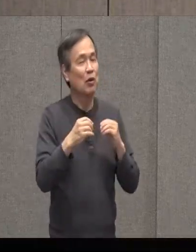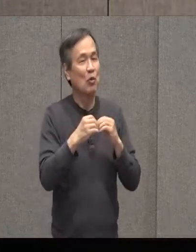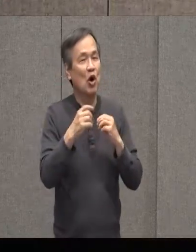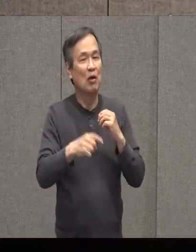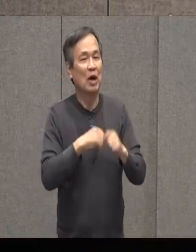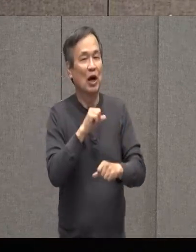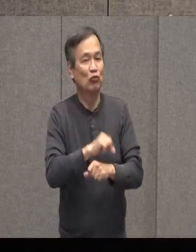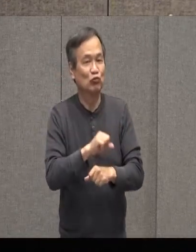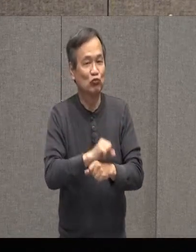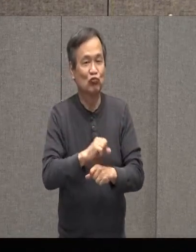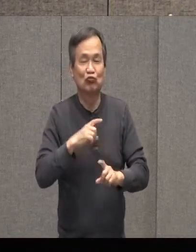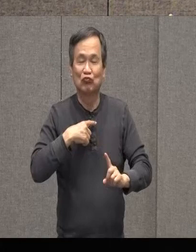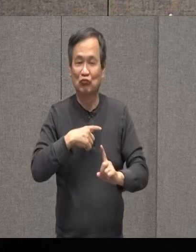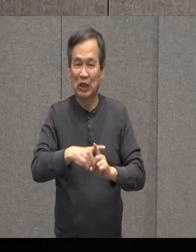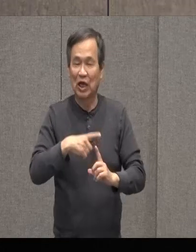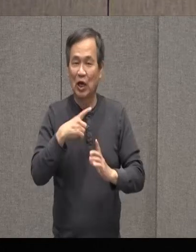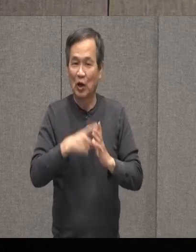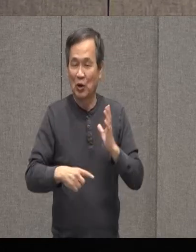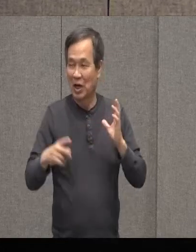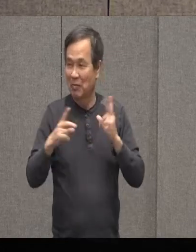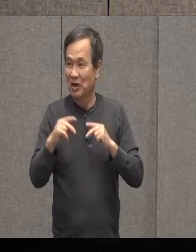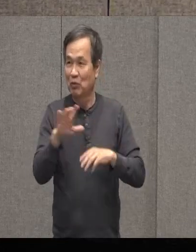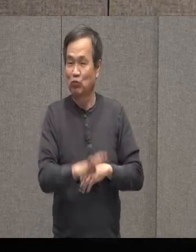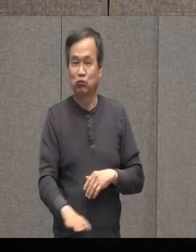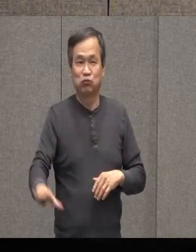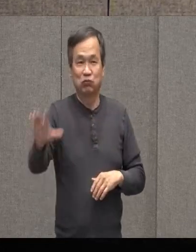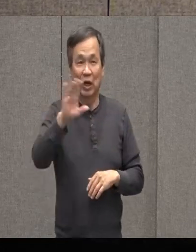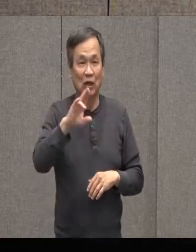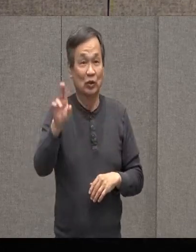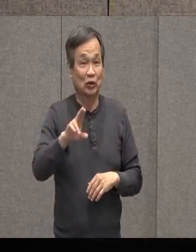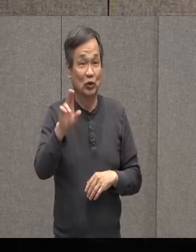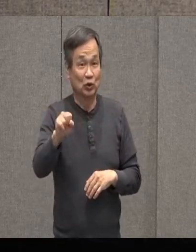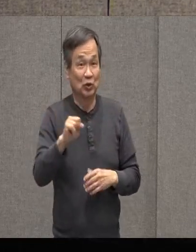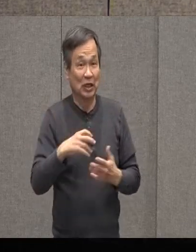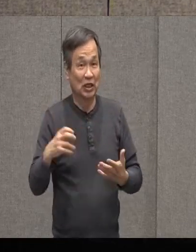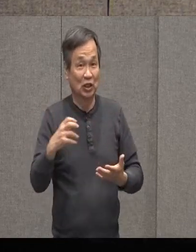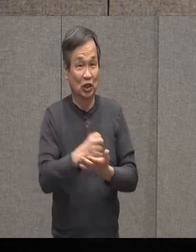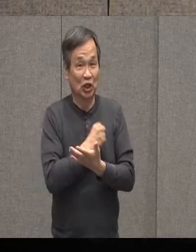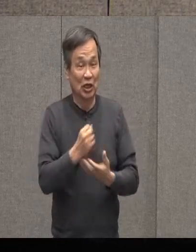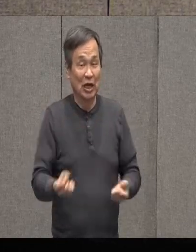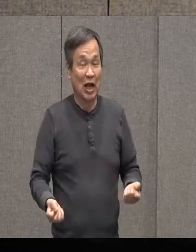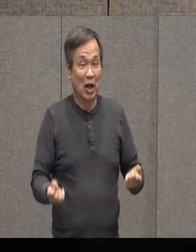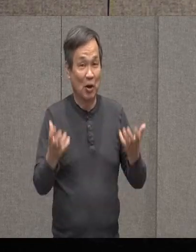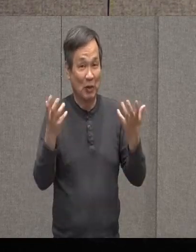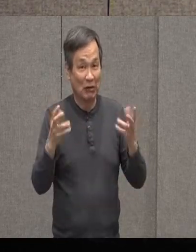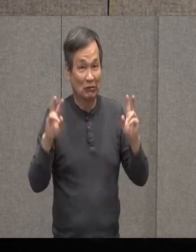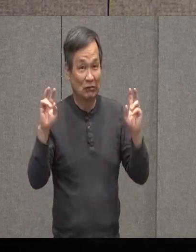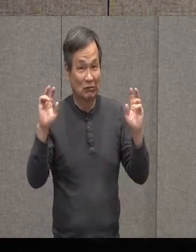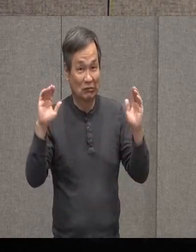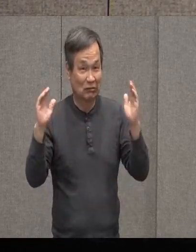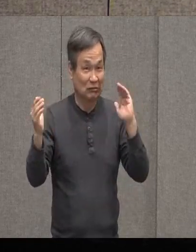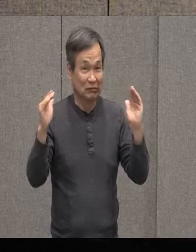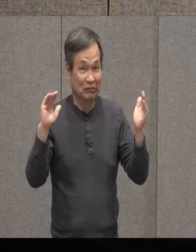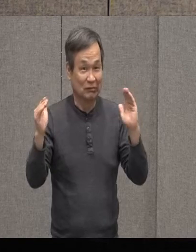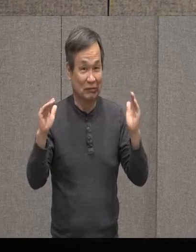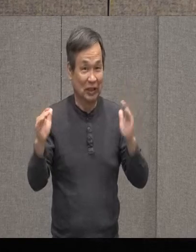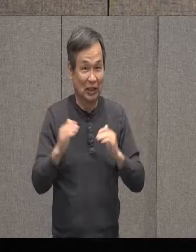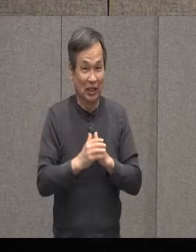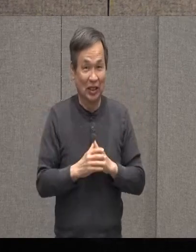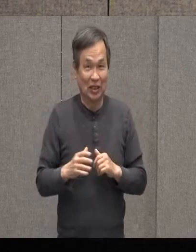what some people in the United States earn and compare their income to a million.